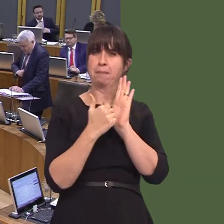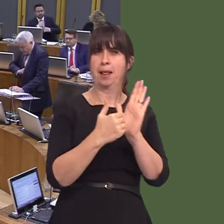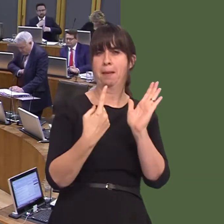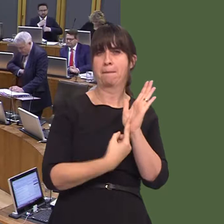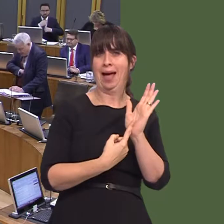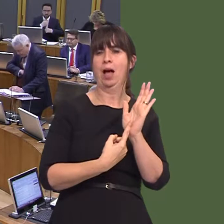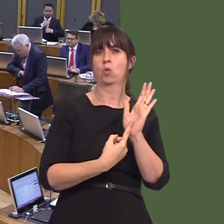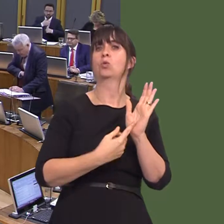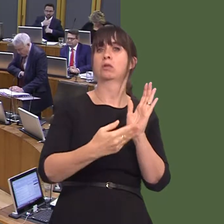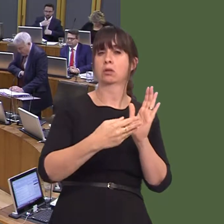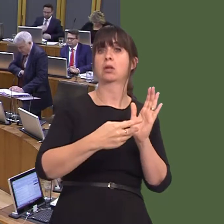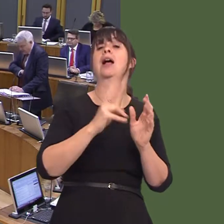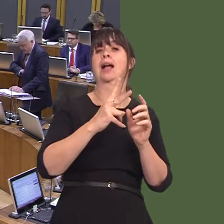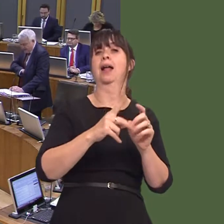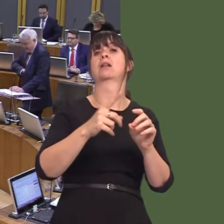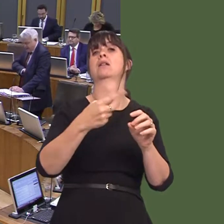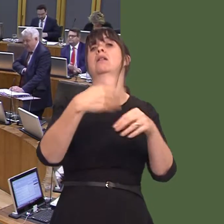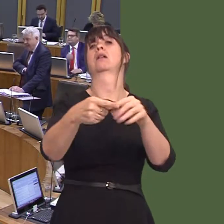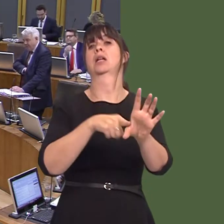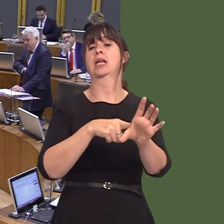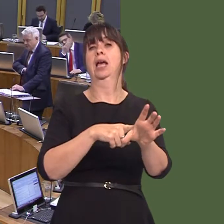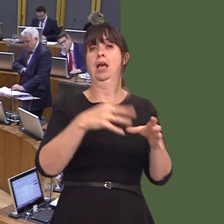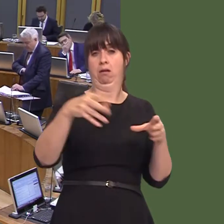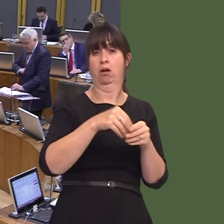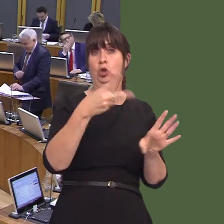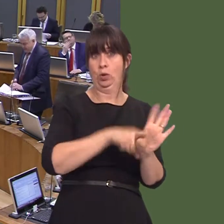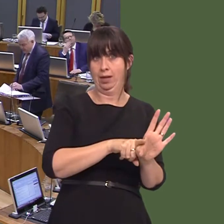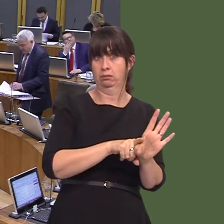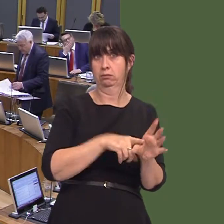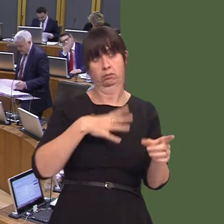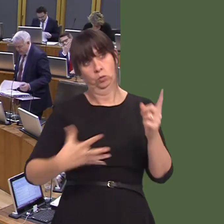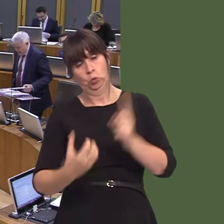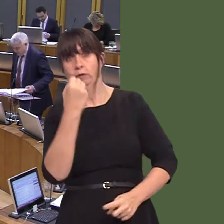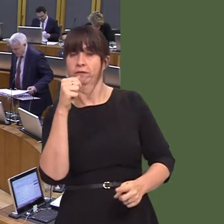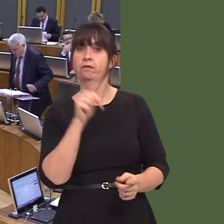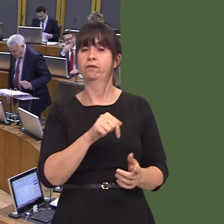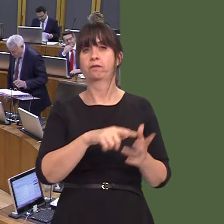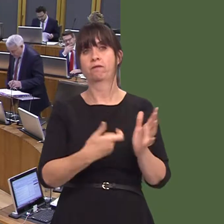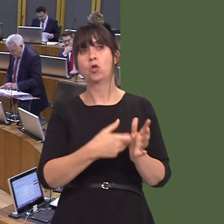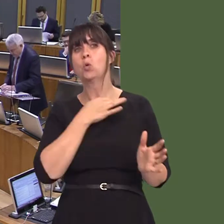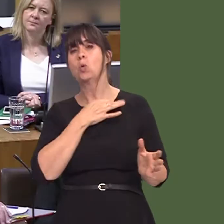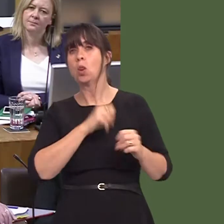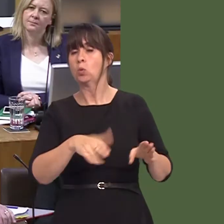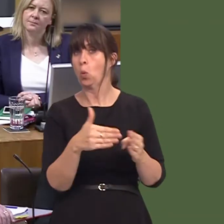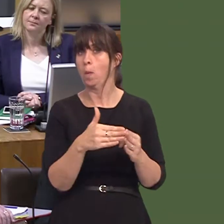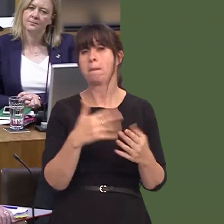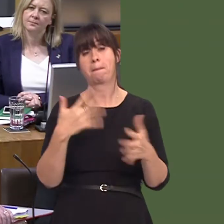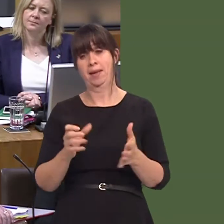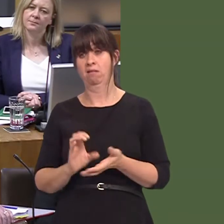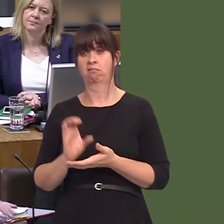two years will enable local authorities to intensify their efforts to achieve the best outcome for those at risk of homelessness; weíve just announced an additional £2.6